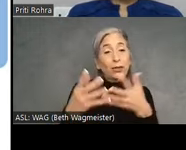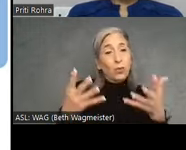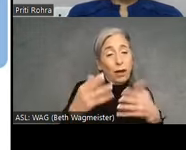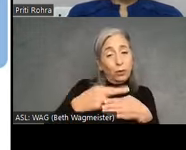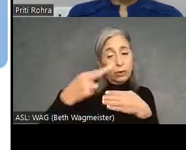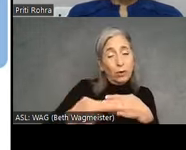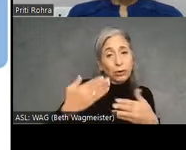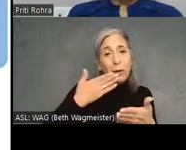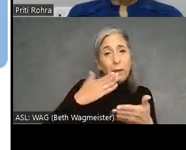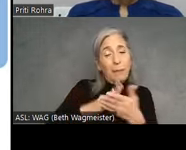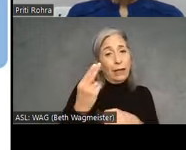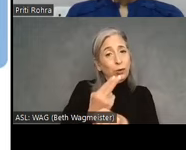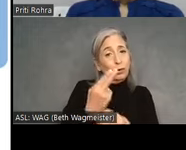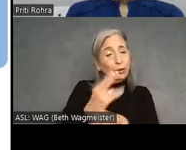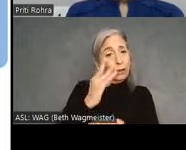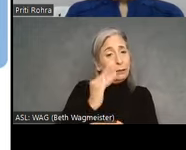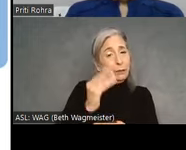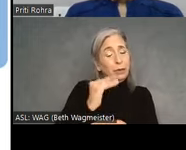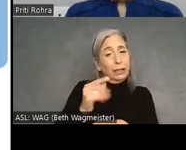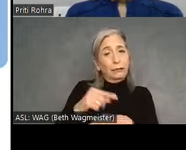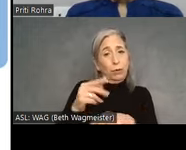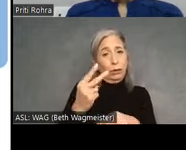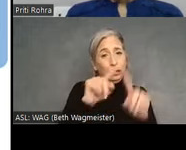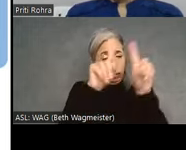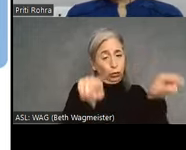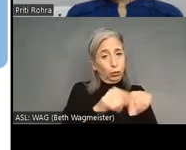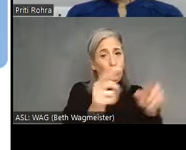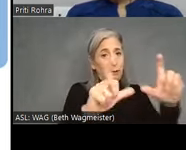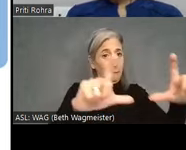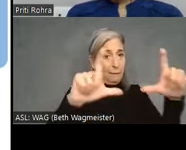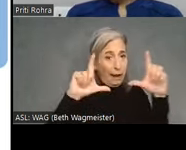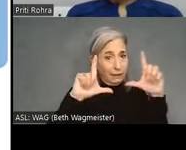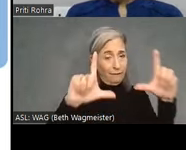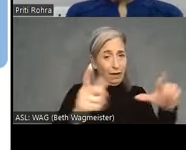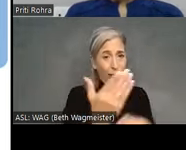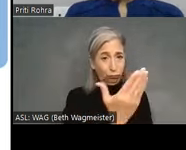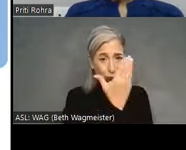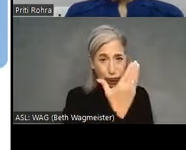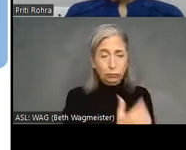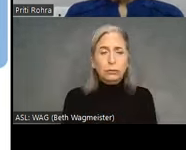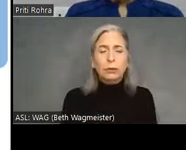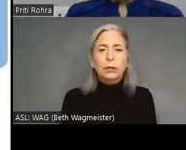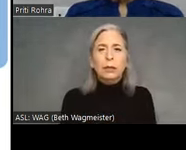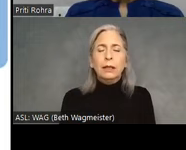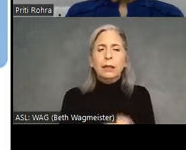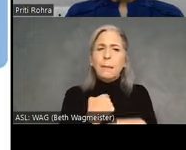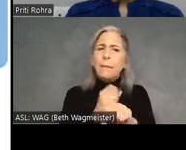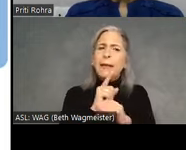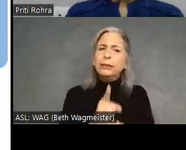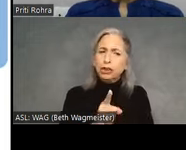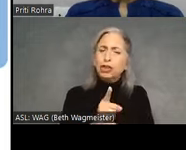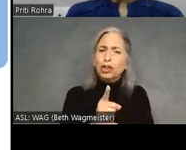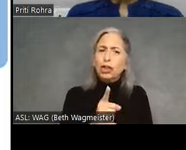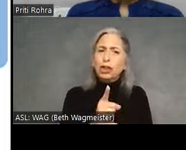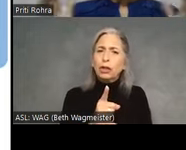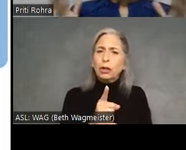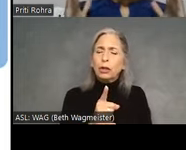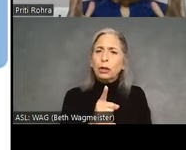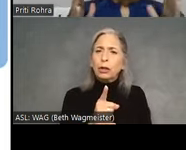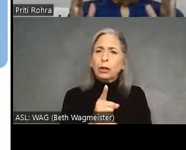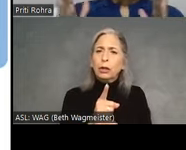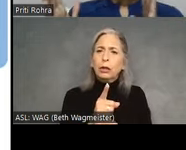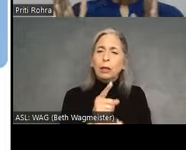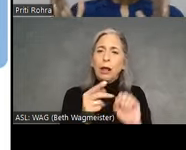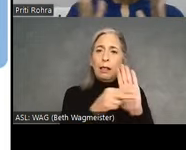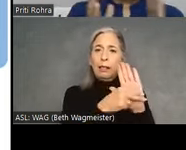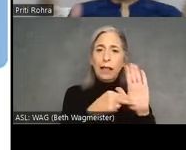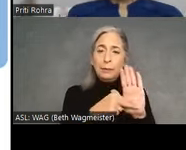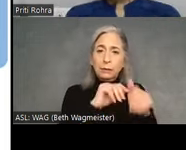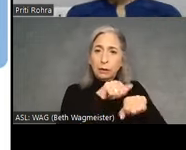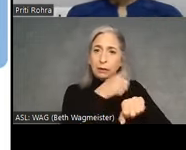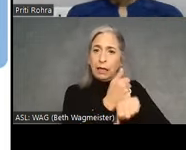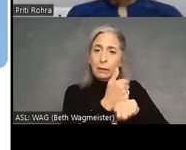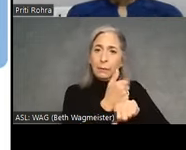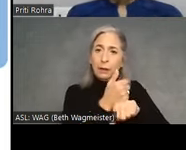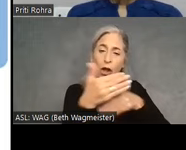a screen magnifier. How do we overcome it? Make sure when labels are placed in close proximity.